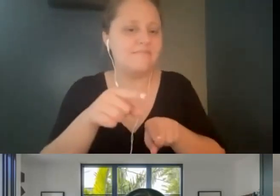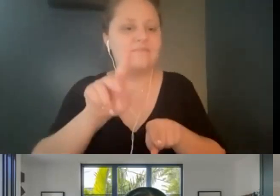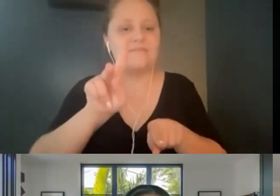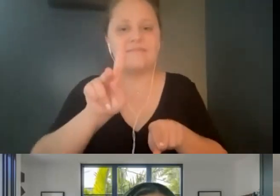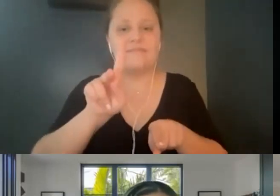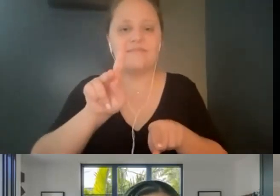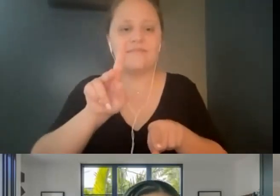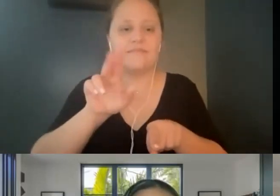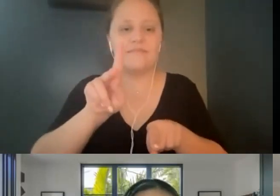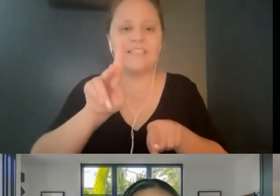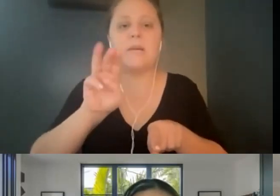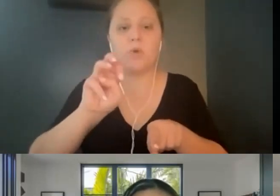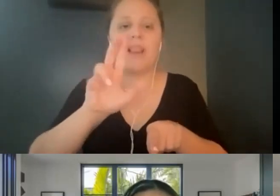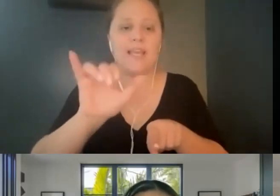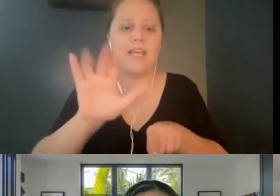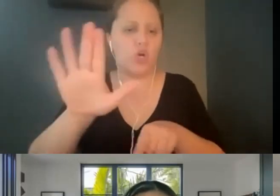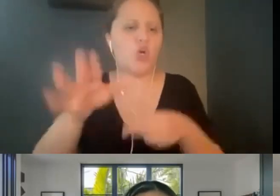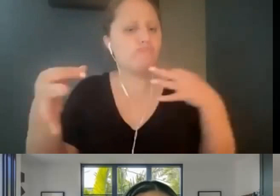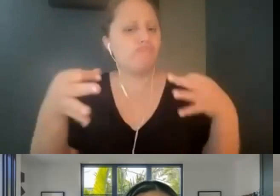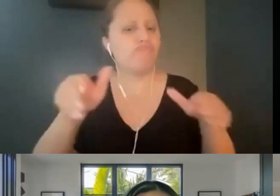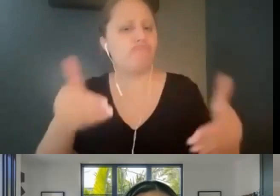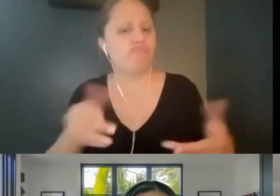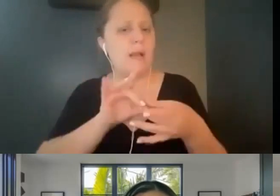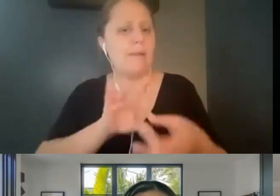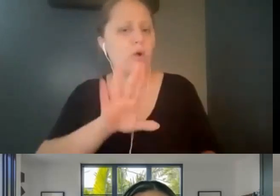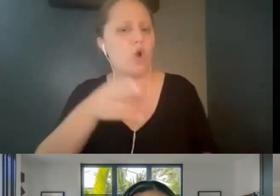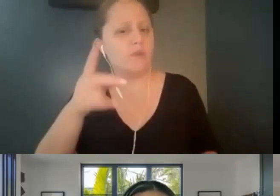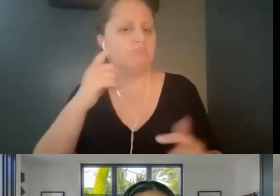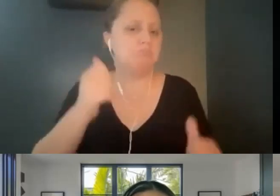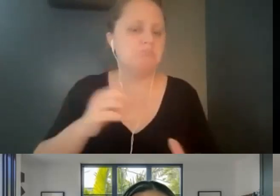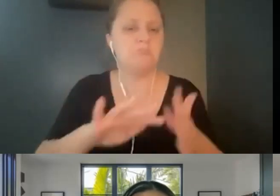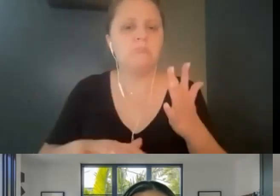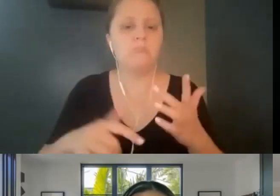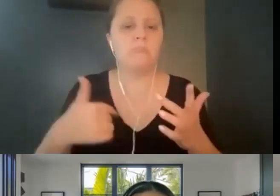hearing loss and it took me until not too long ago to recognize my mid-range hearing loss.